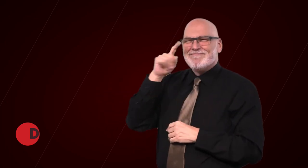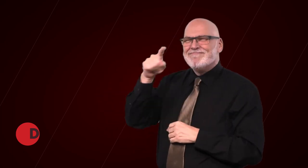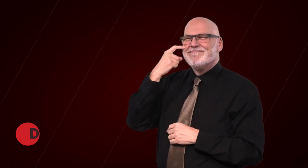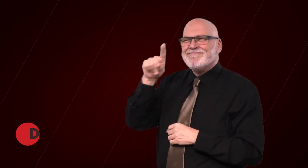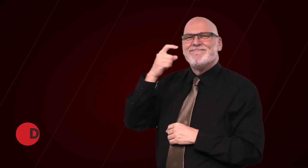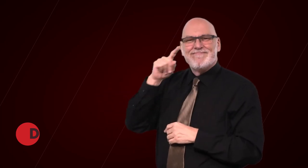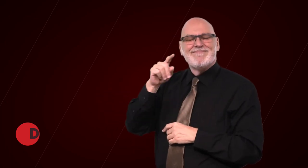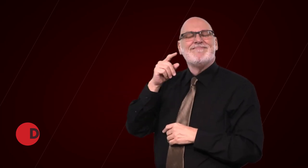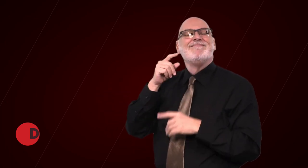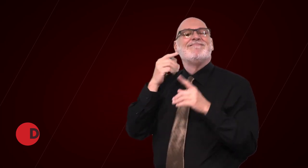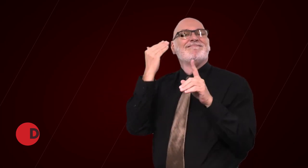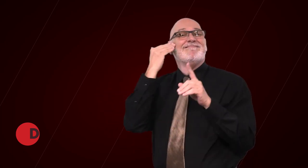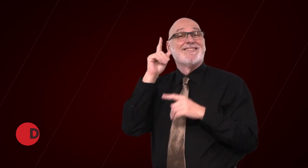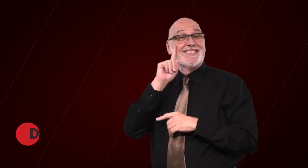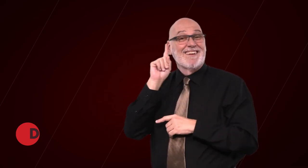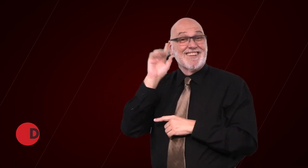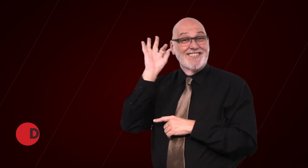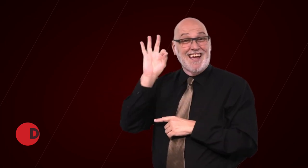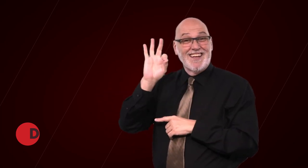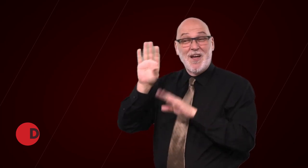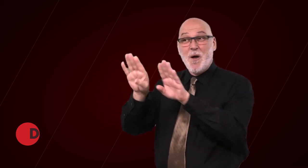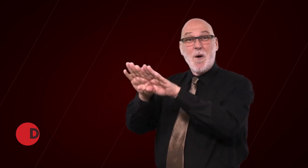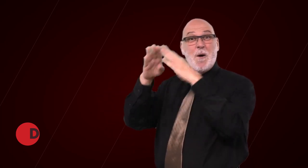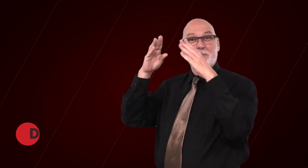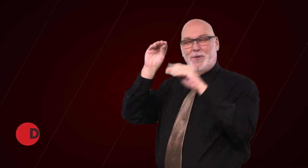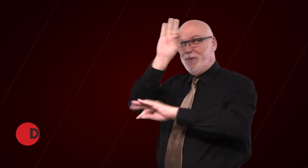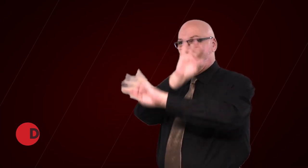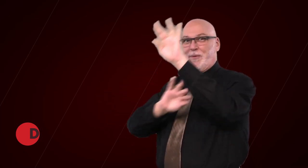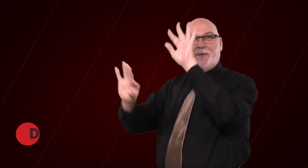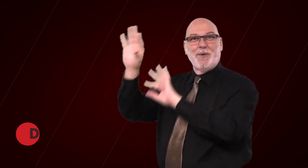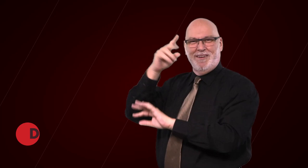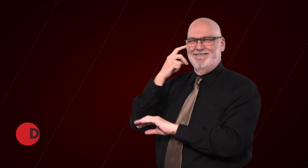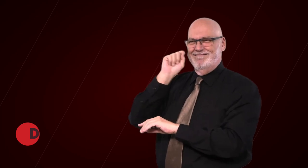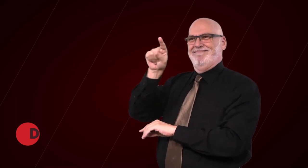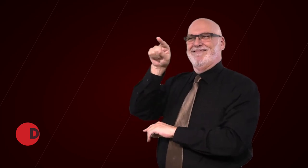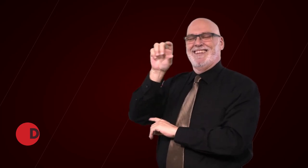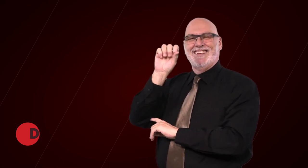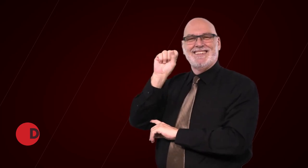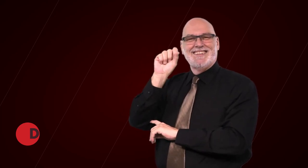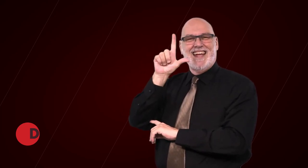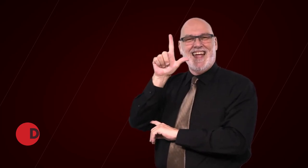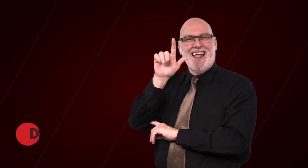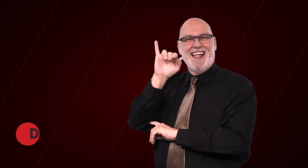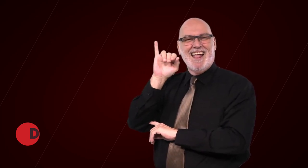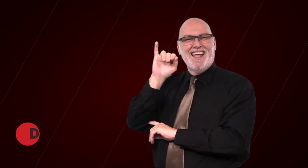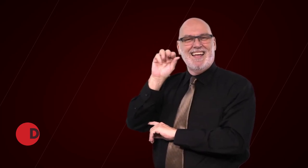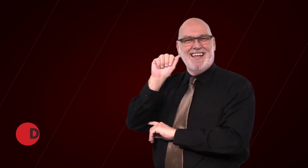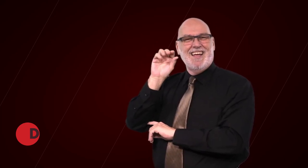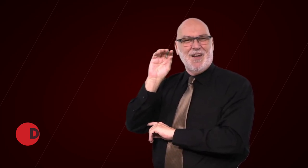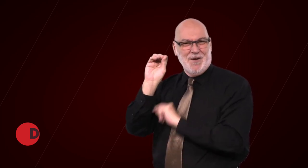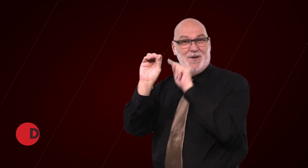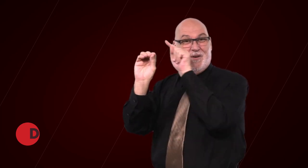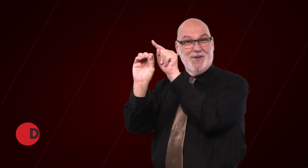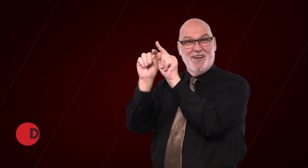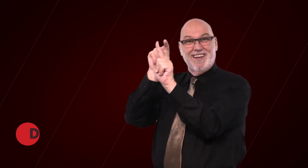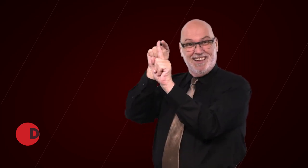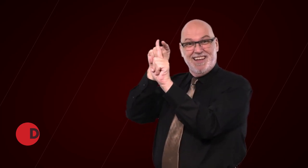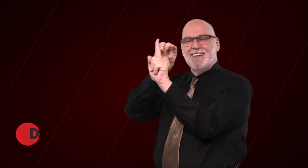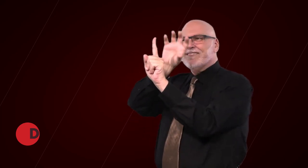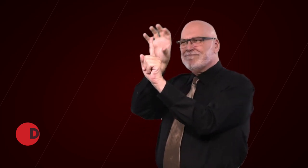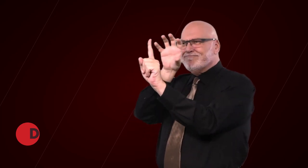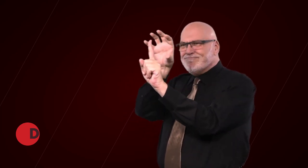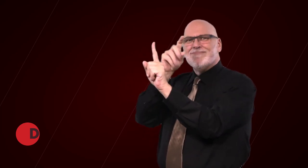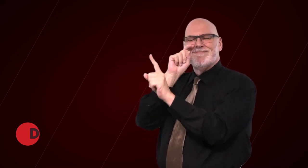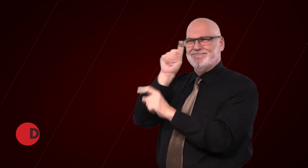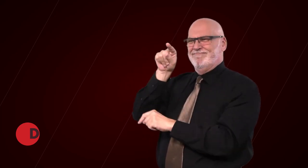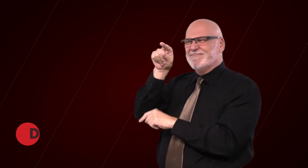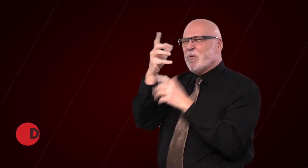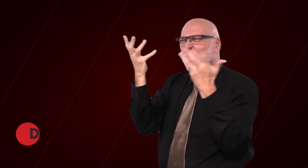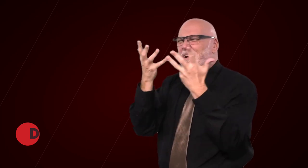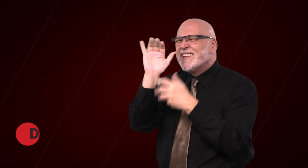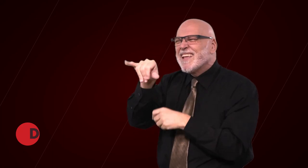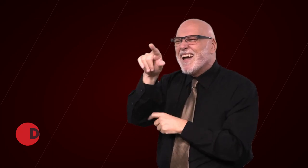You see their logo at the opening of every DeafDots program.